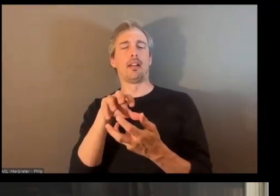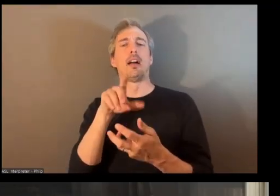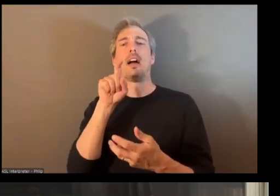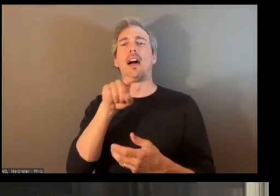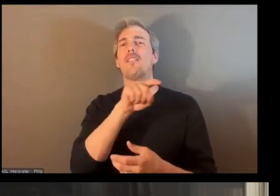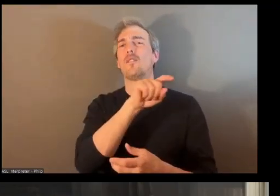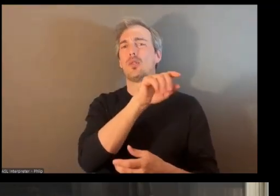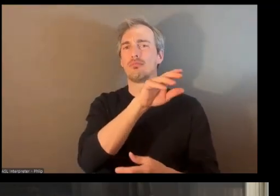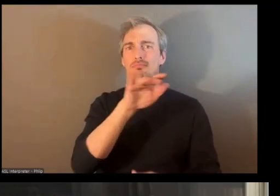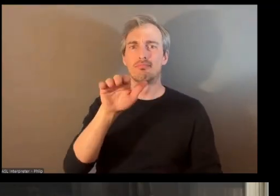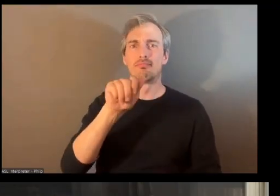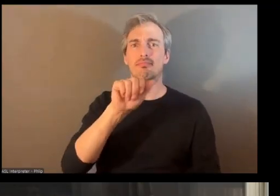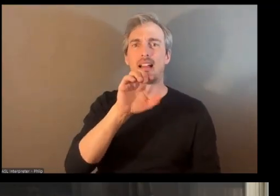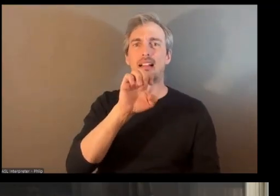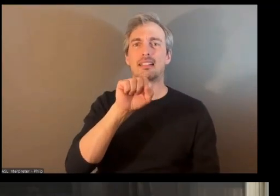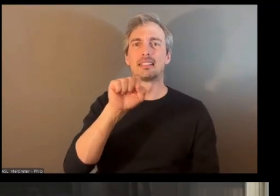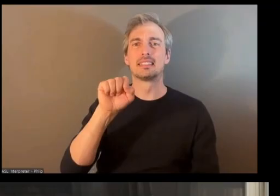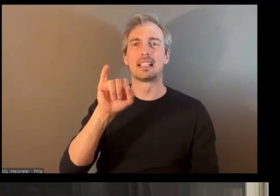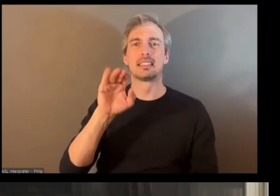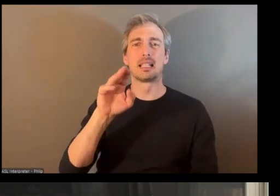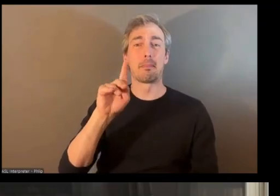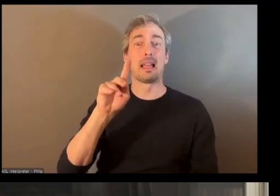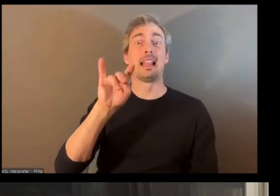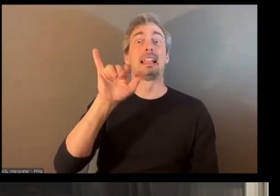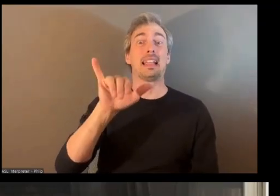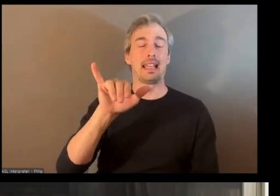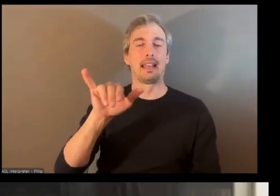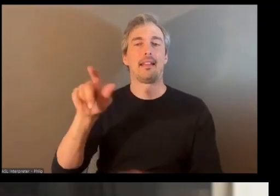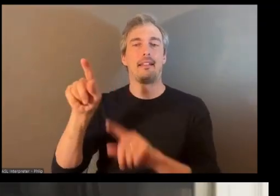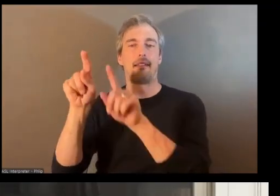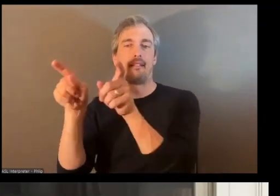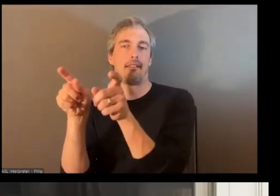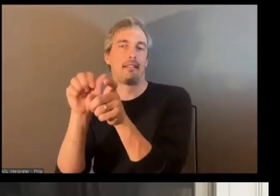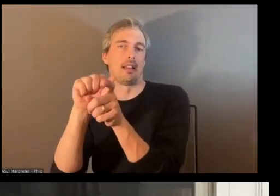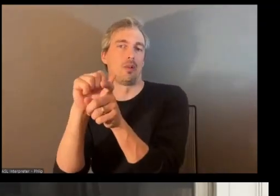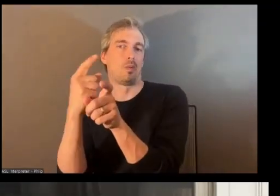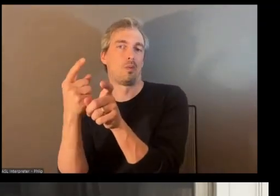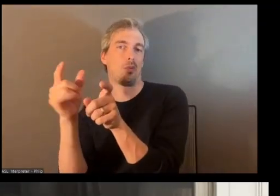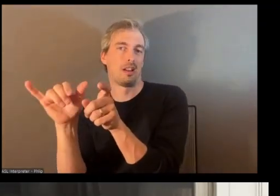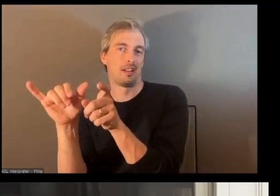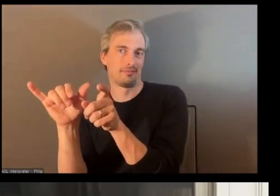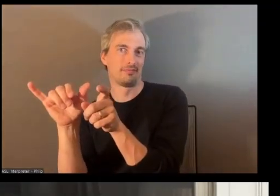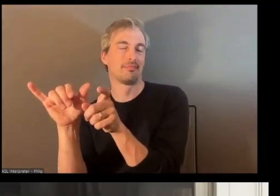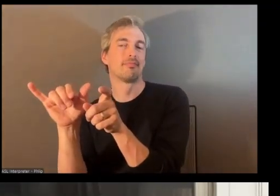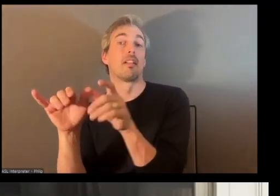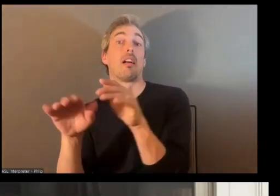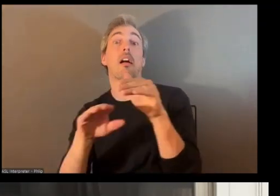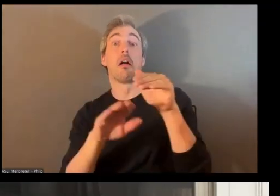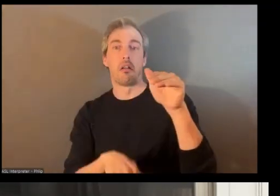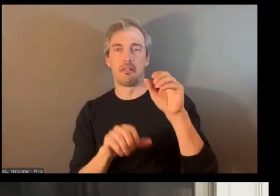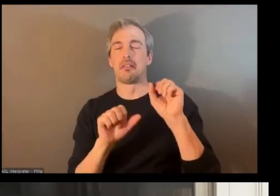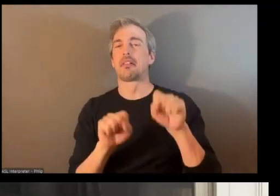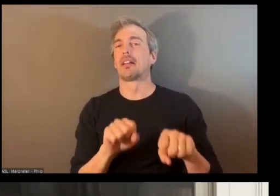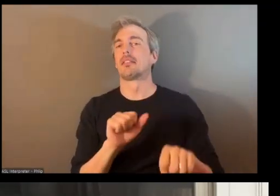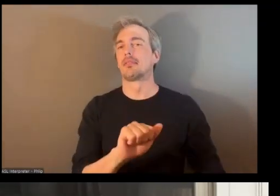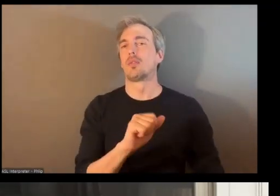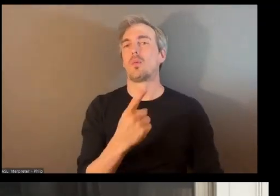having additional information in a tooltip is usually not a super good idea, because... Whatever is